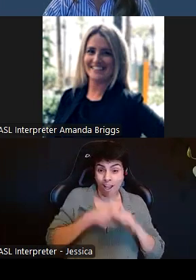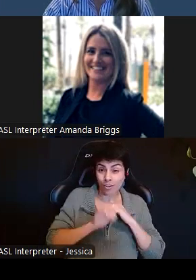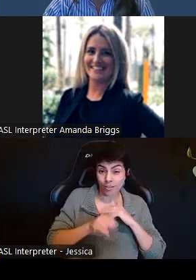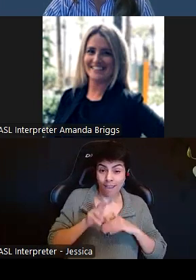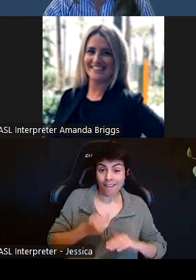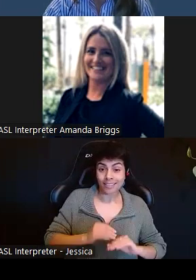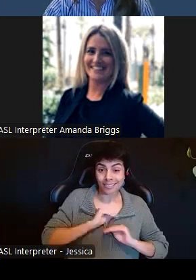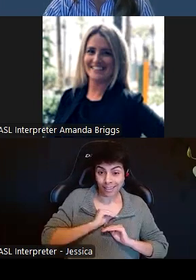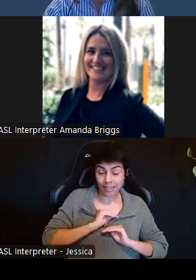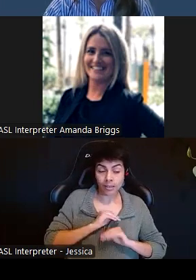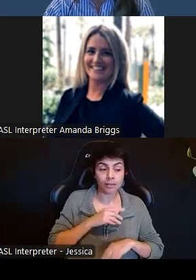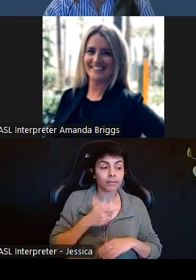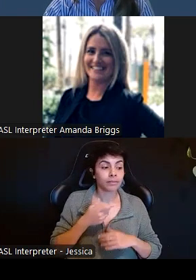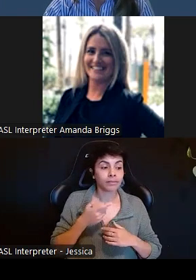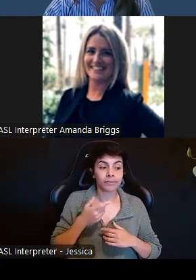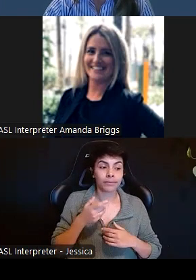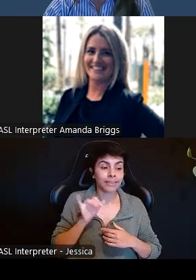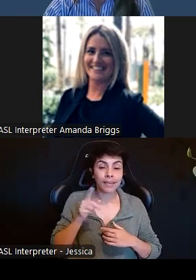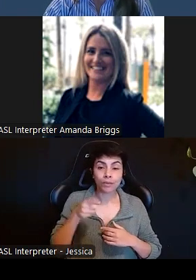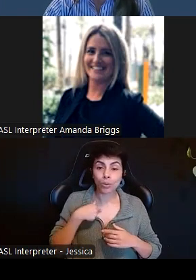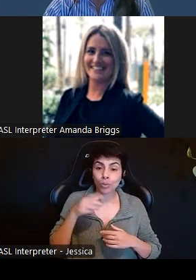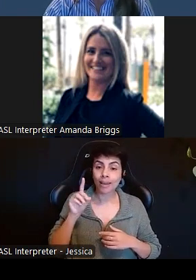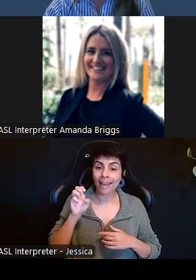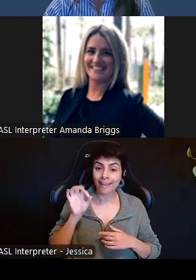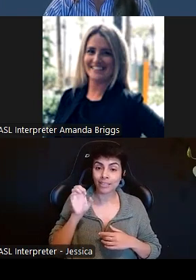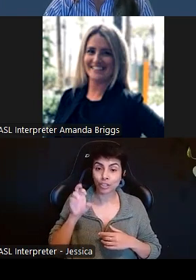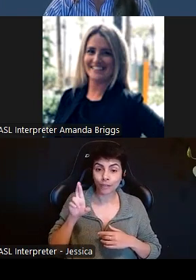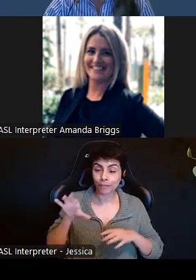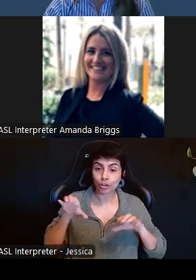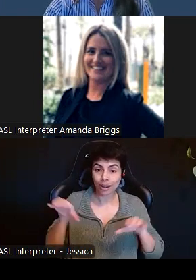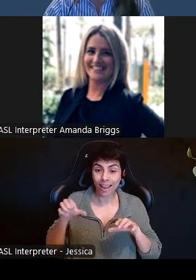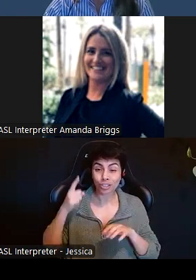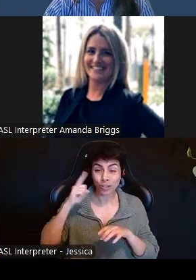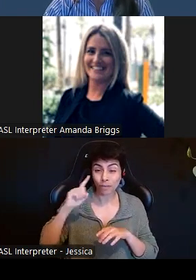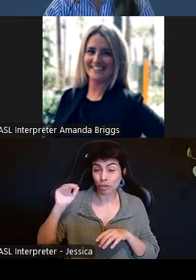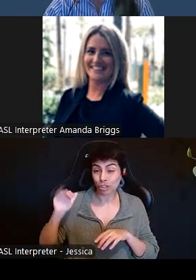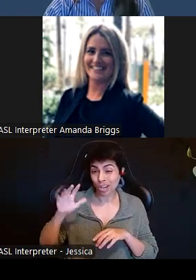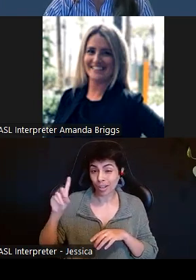you have Deferred Action for Childhood Arrivals status or DACA status.